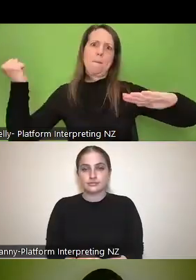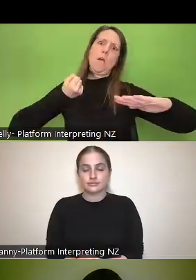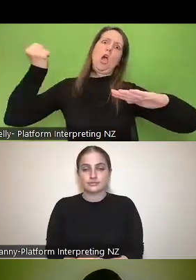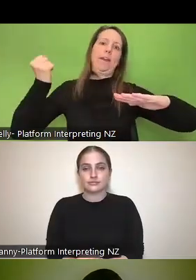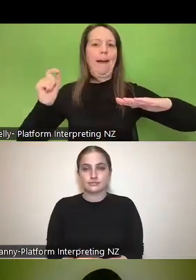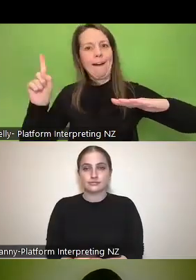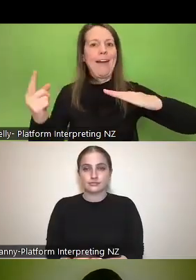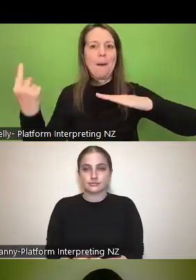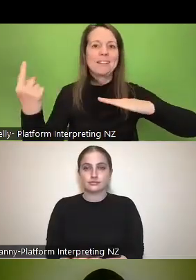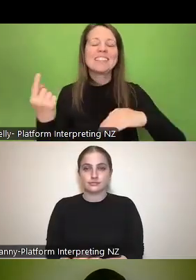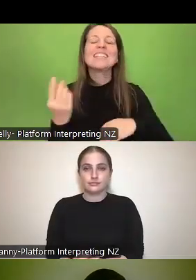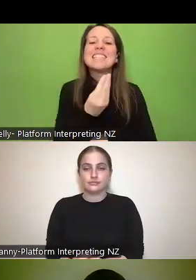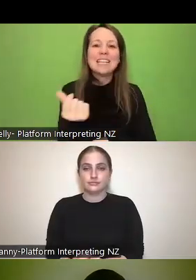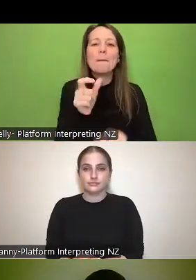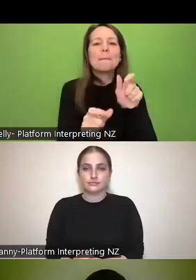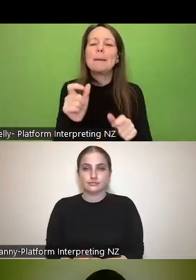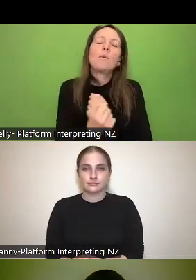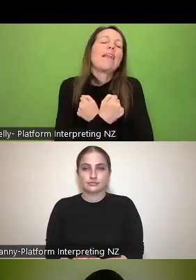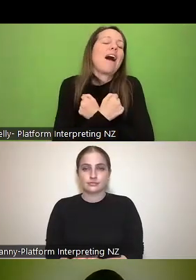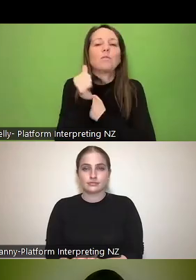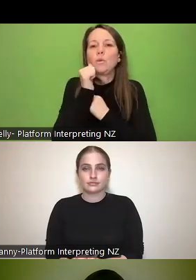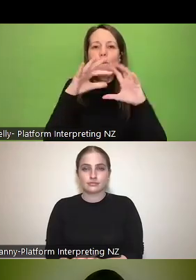everything, and this document can provide that information.